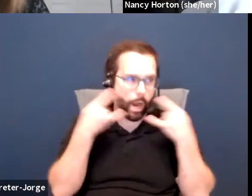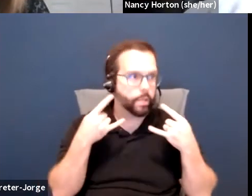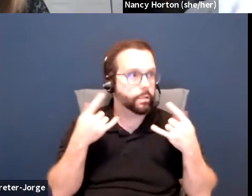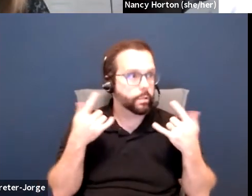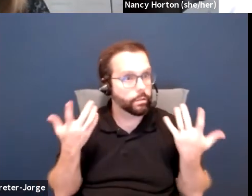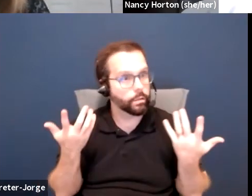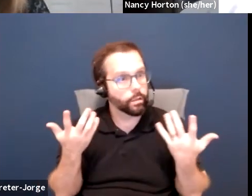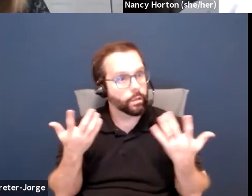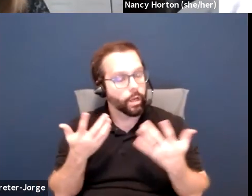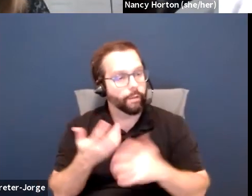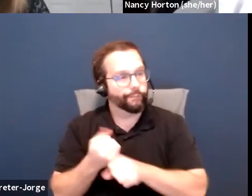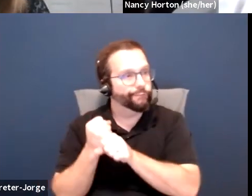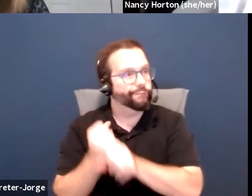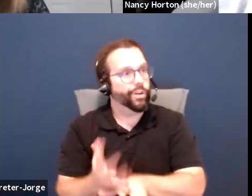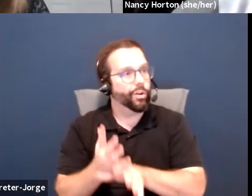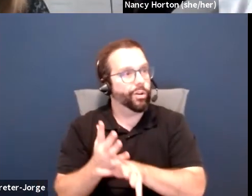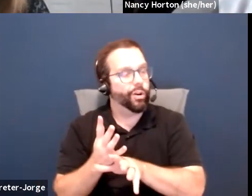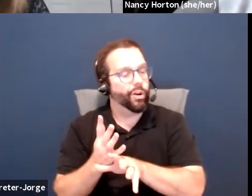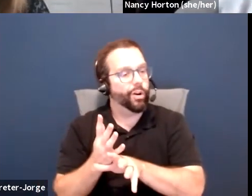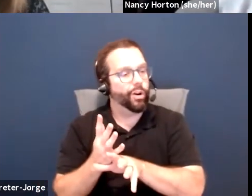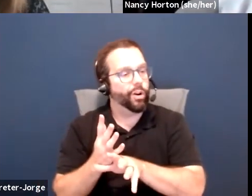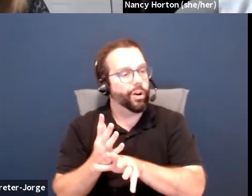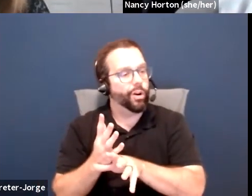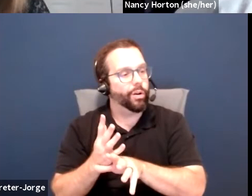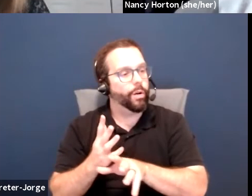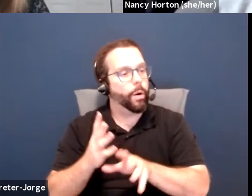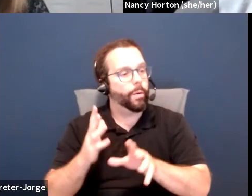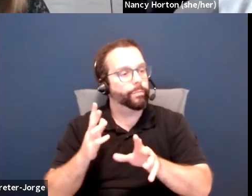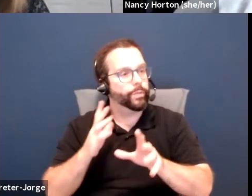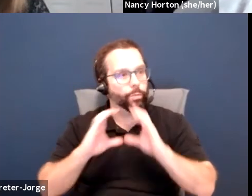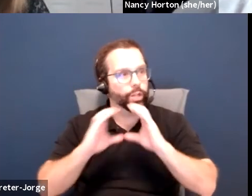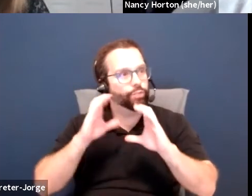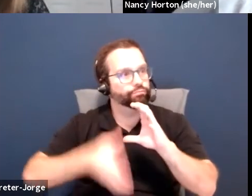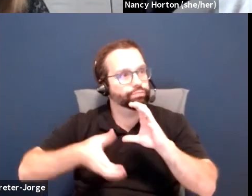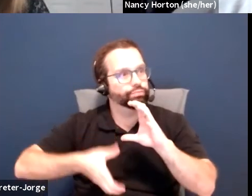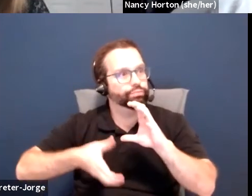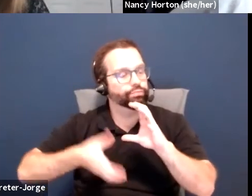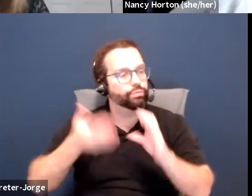around mask policies related to communication. You know, masks can make it a little difficult, for